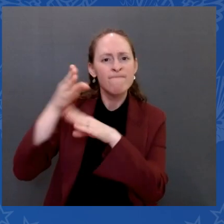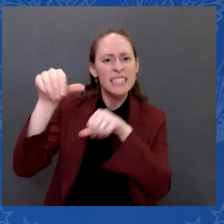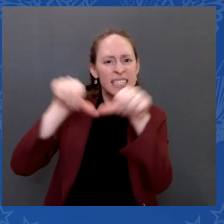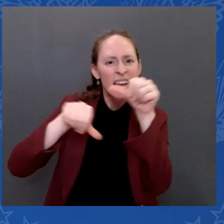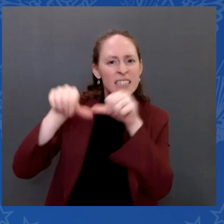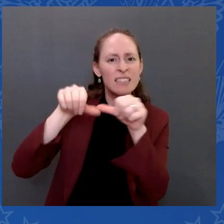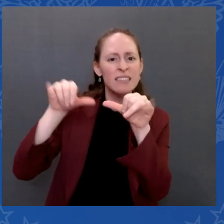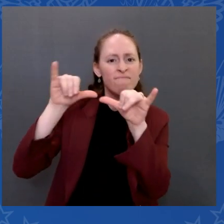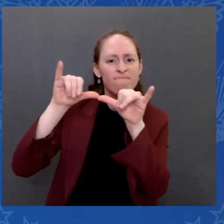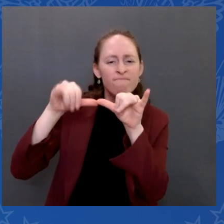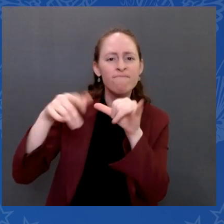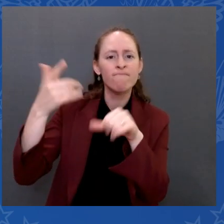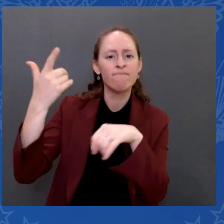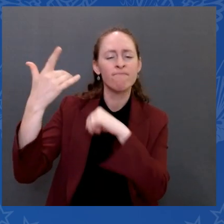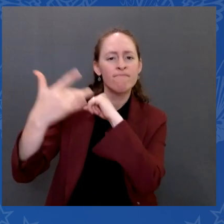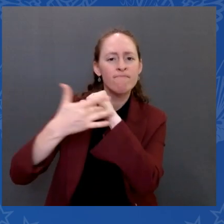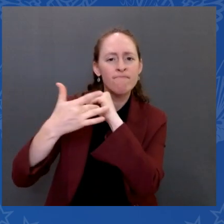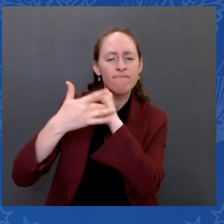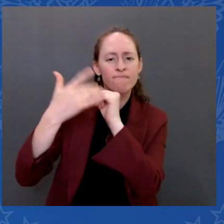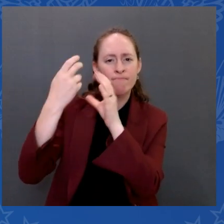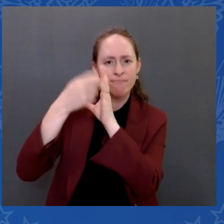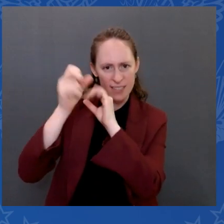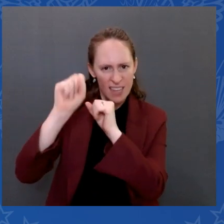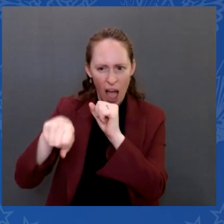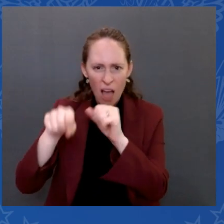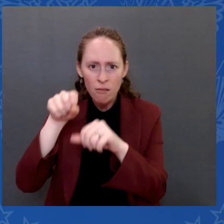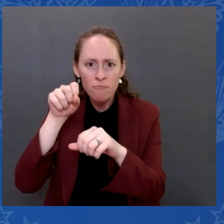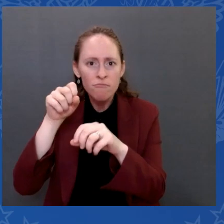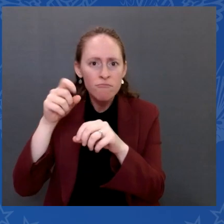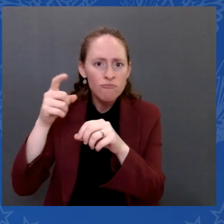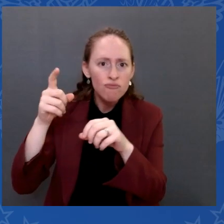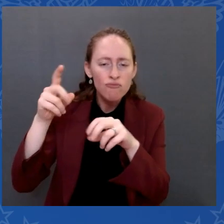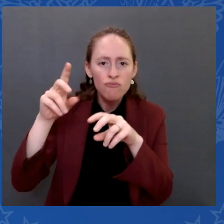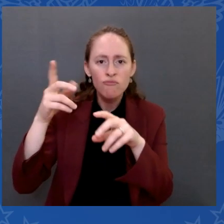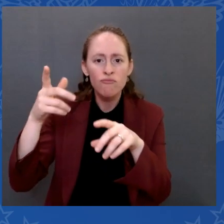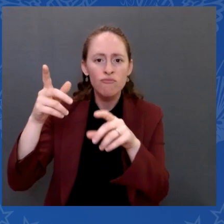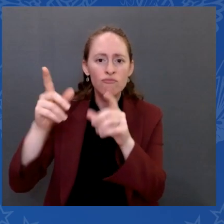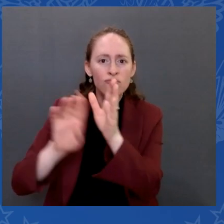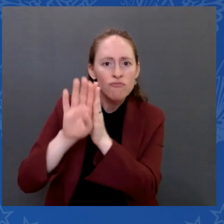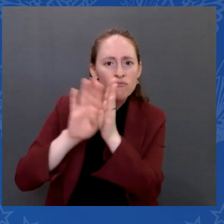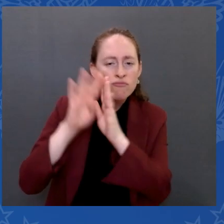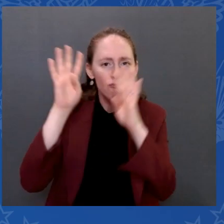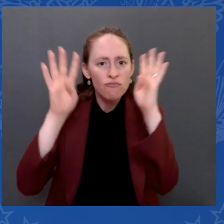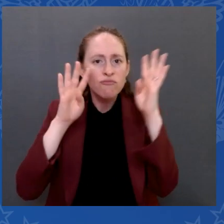of small, medium, and large businesses that create our leading-edge weapons systems.